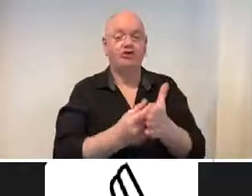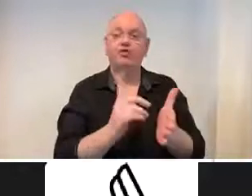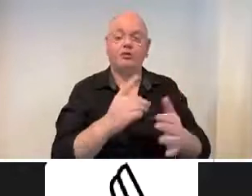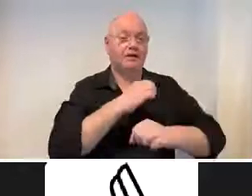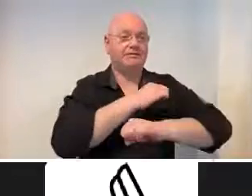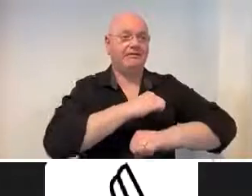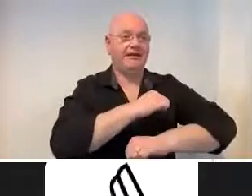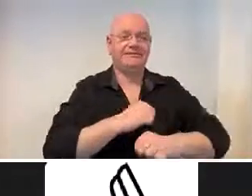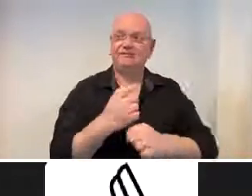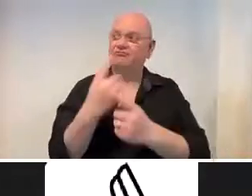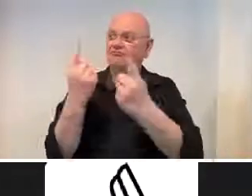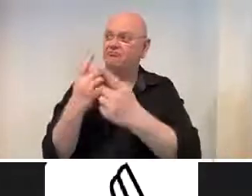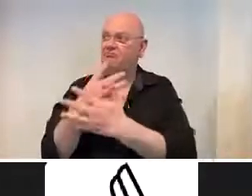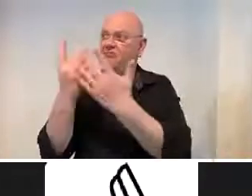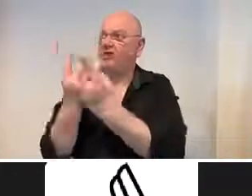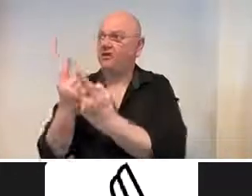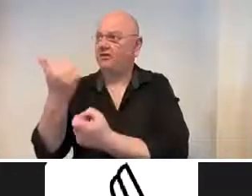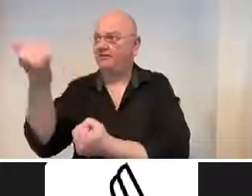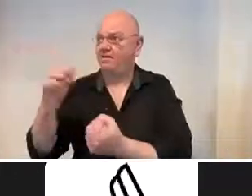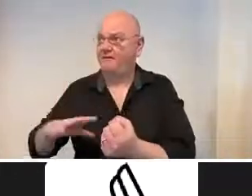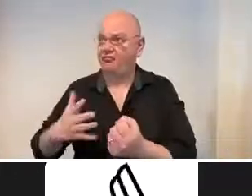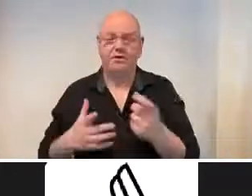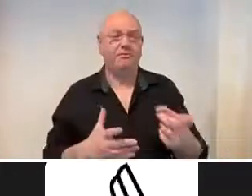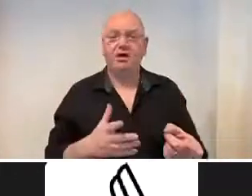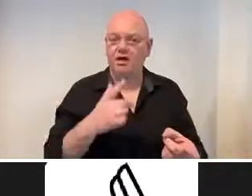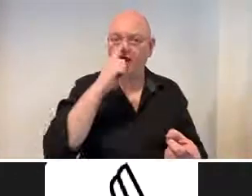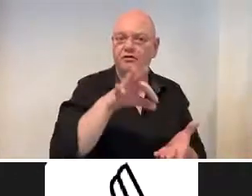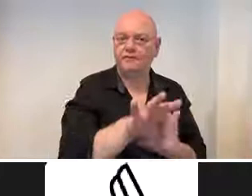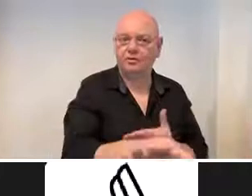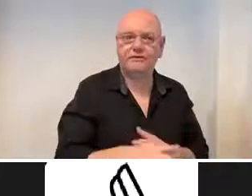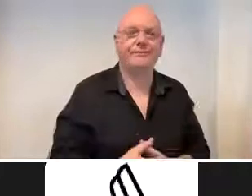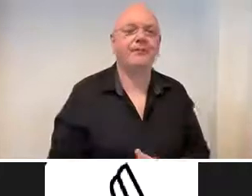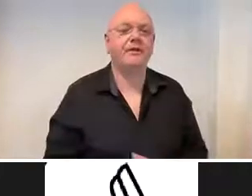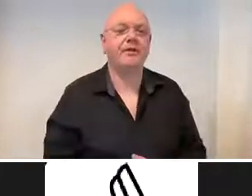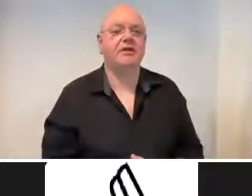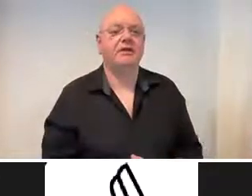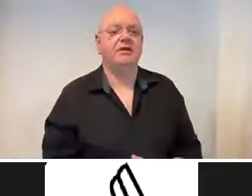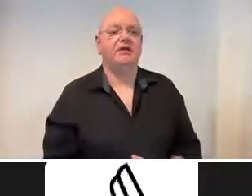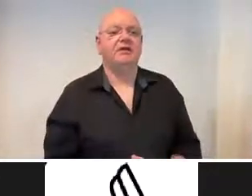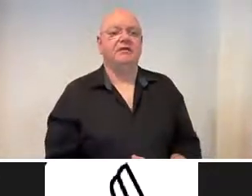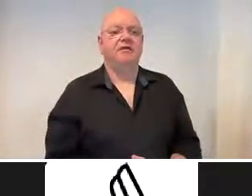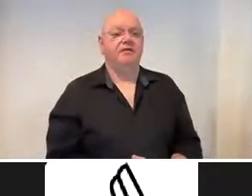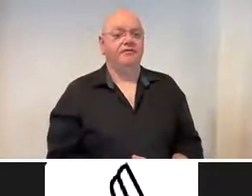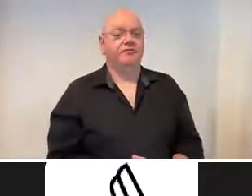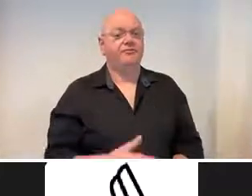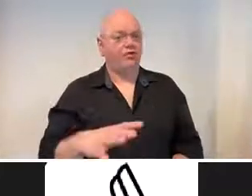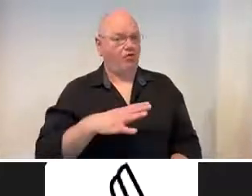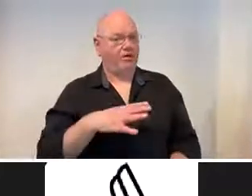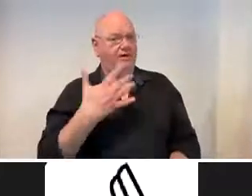footfall for community engagement. Every time we go everywhere, it is a very local offer. It is just for local people in the area. You have to